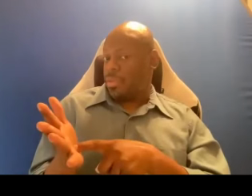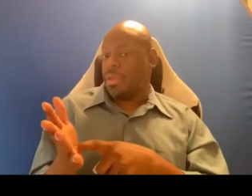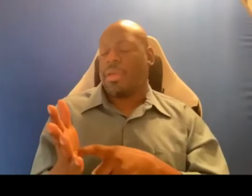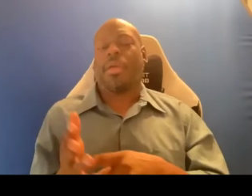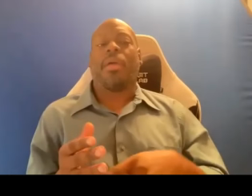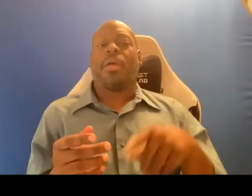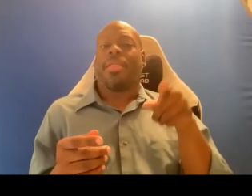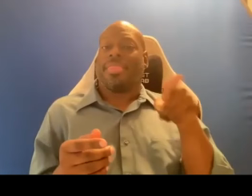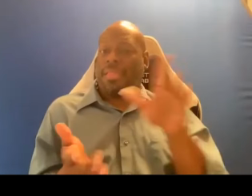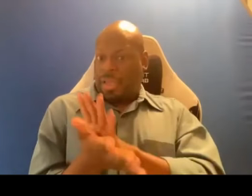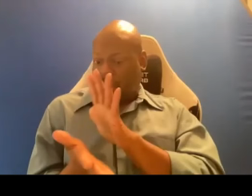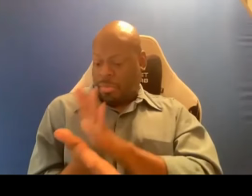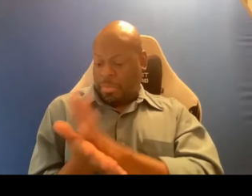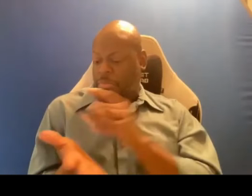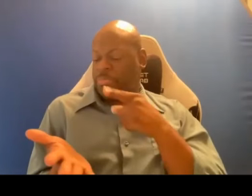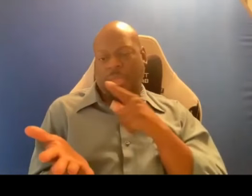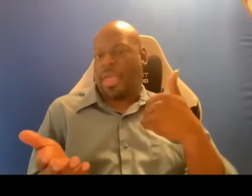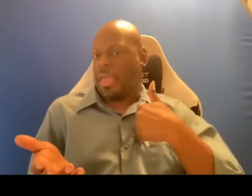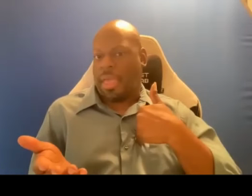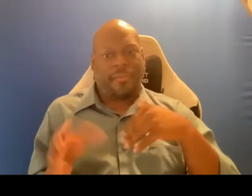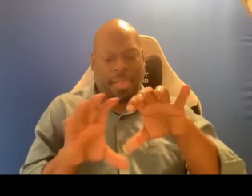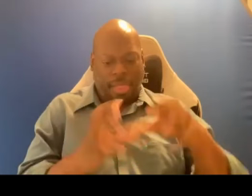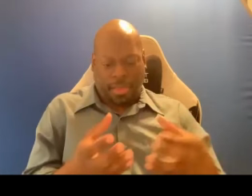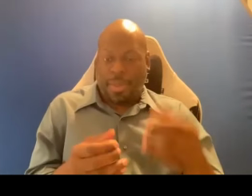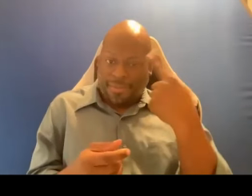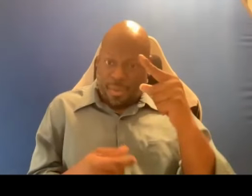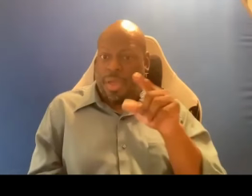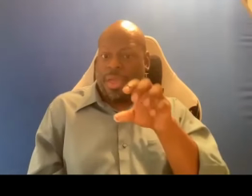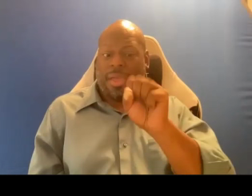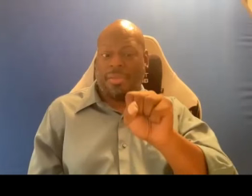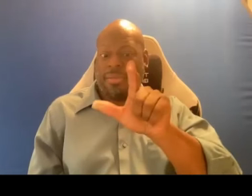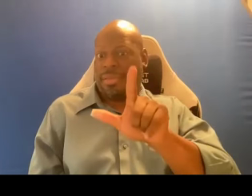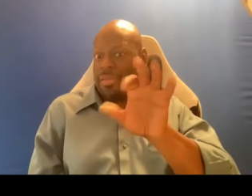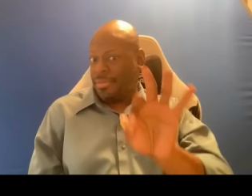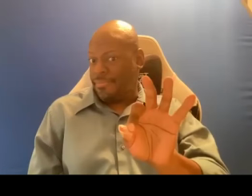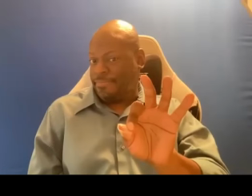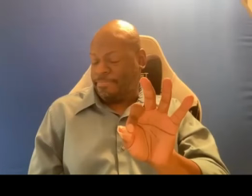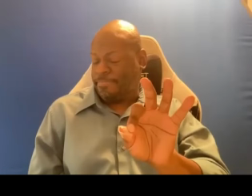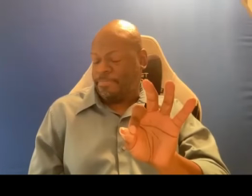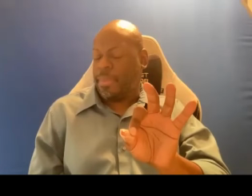Employees" manual does not offer a classification for Spoken Language Facilitators, this does